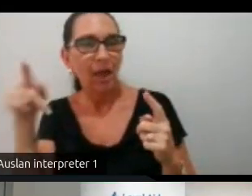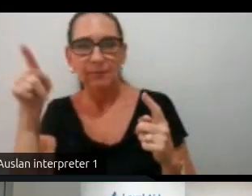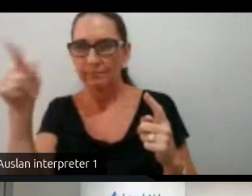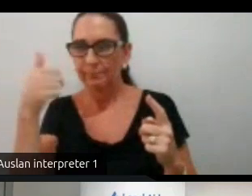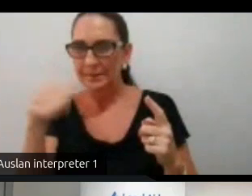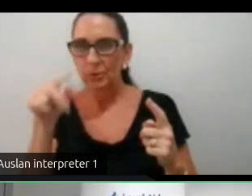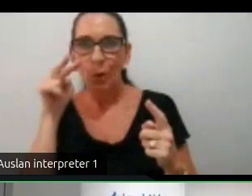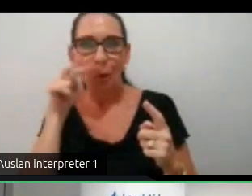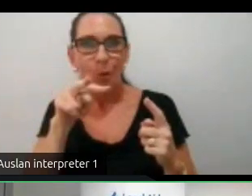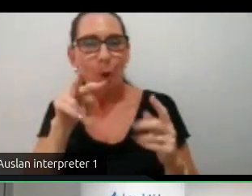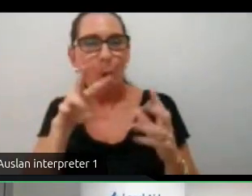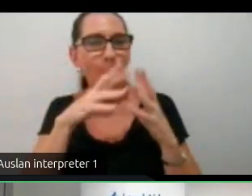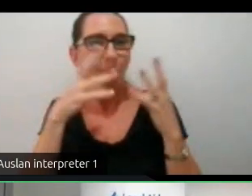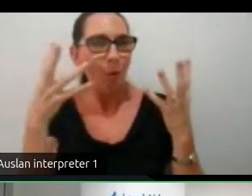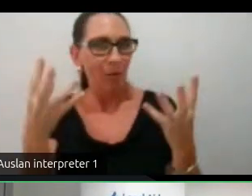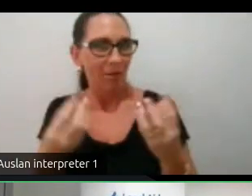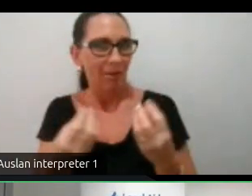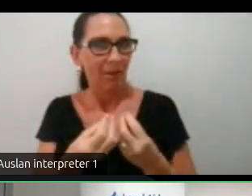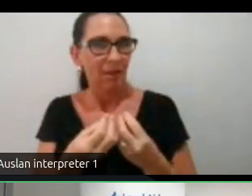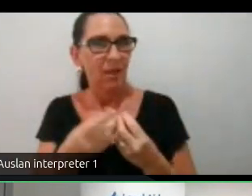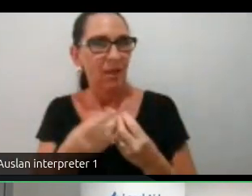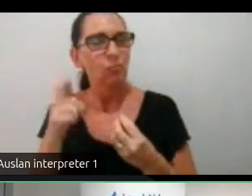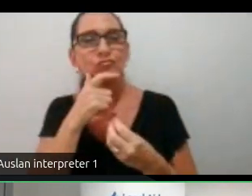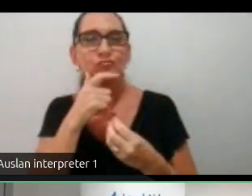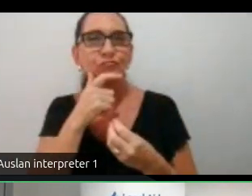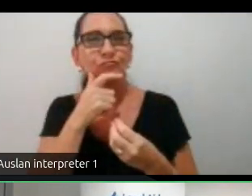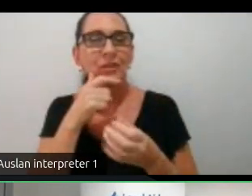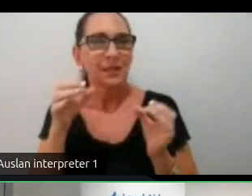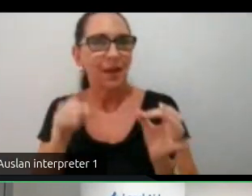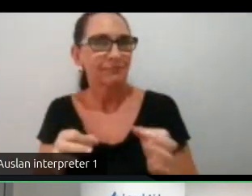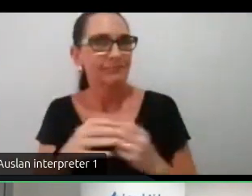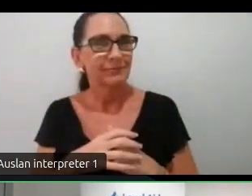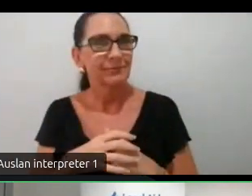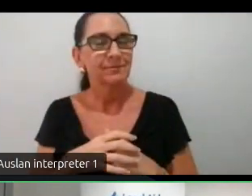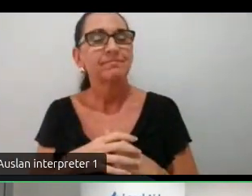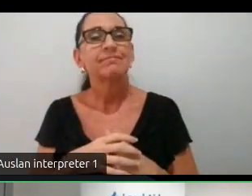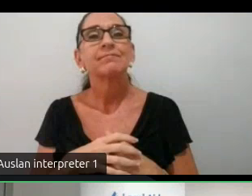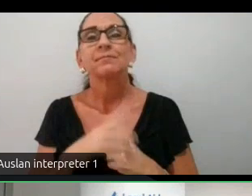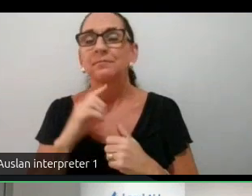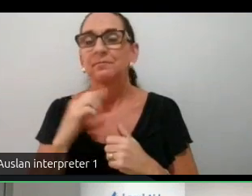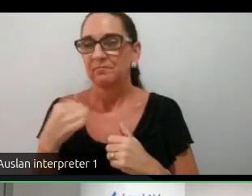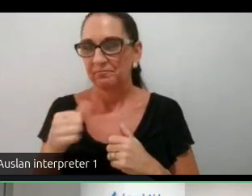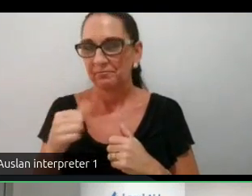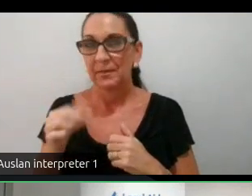Yeah. So, they look at all of that and then make a definitive decision. That's right. So in lawyer